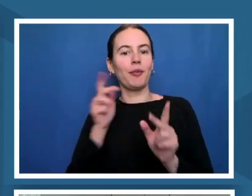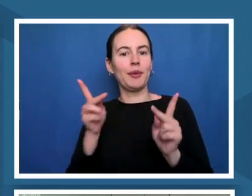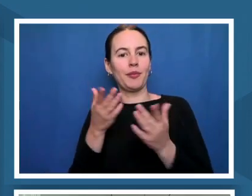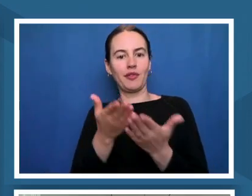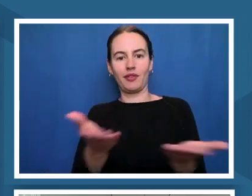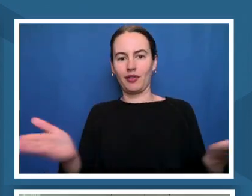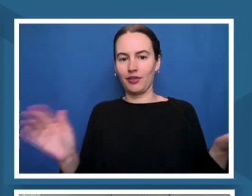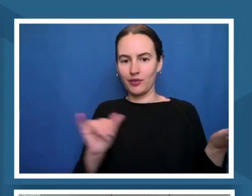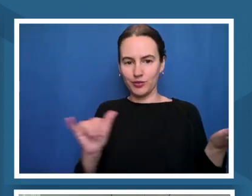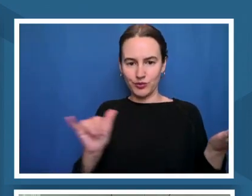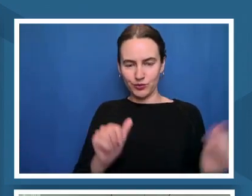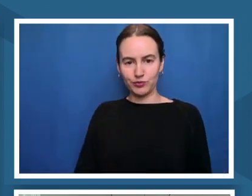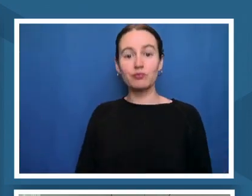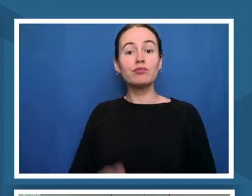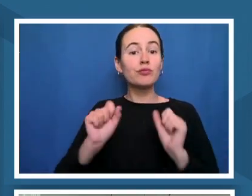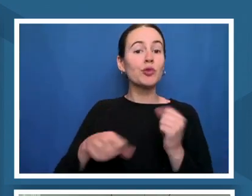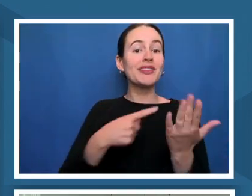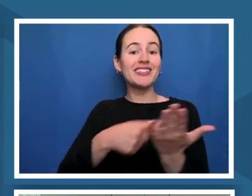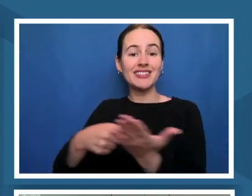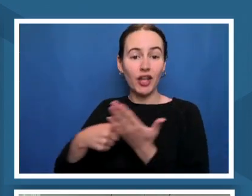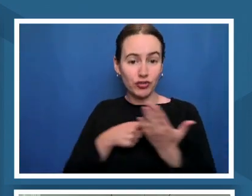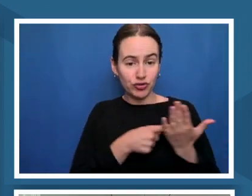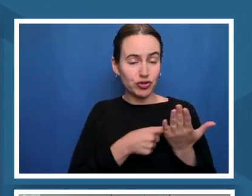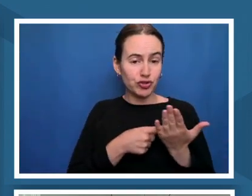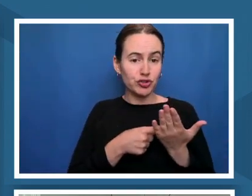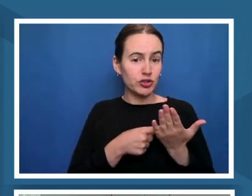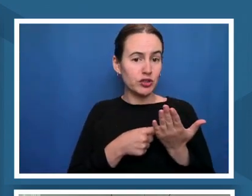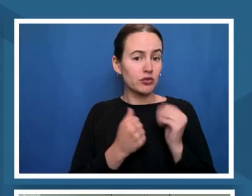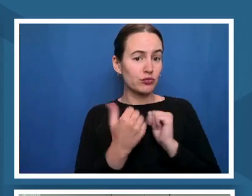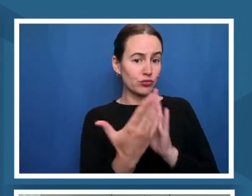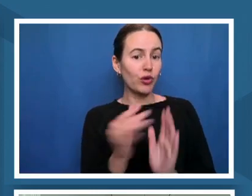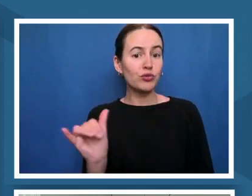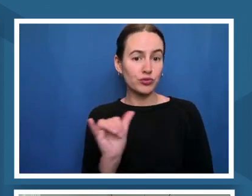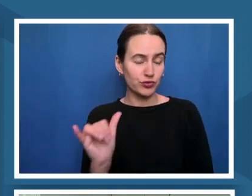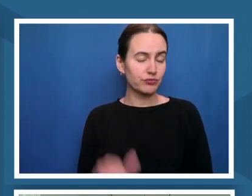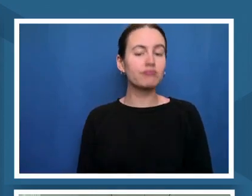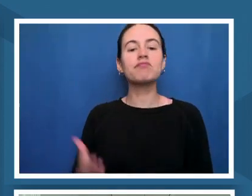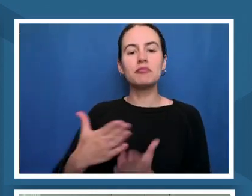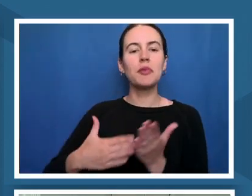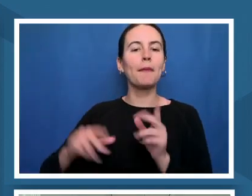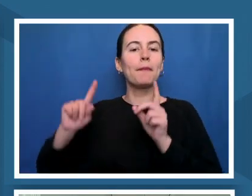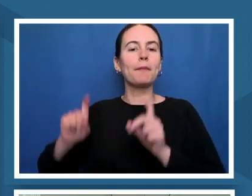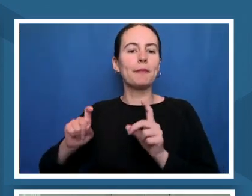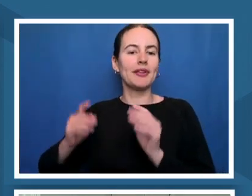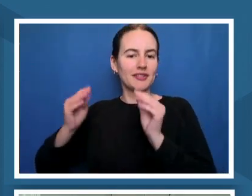discussion-based format as well which some of the testing teachers did do